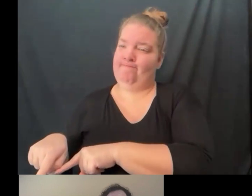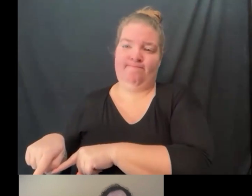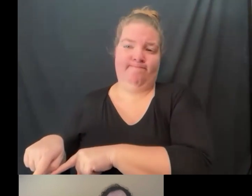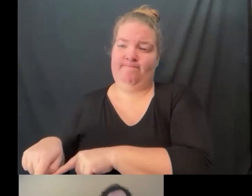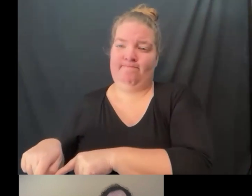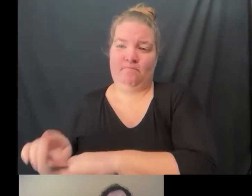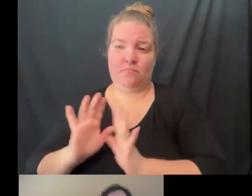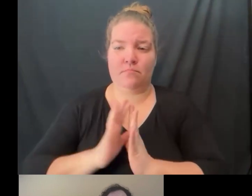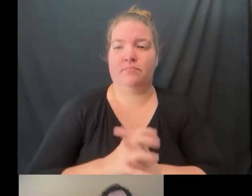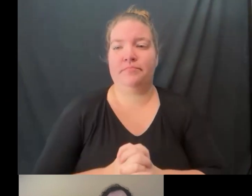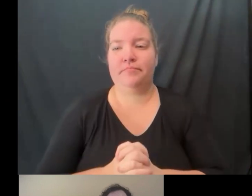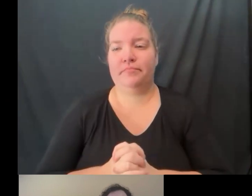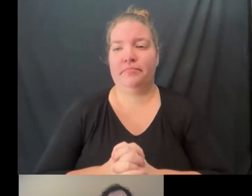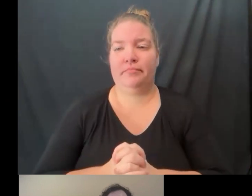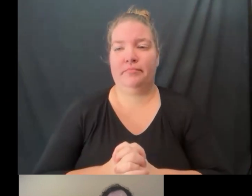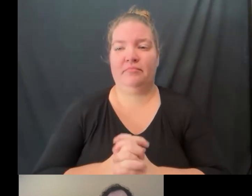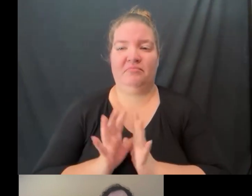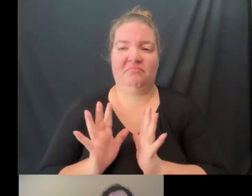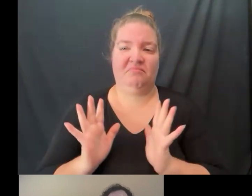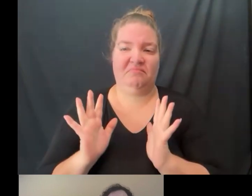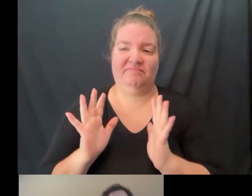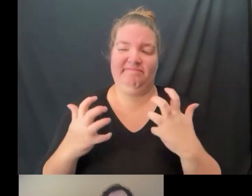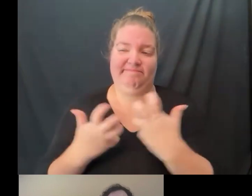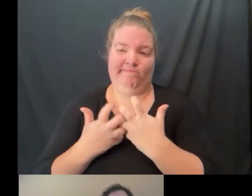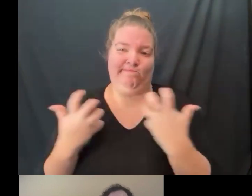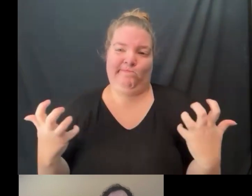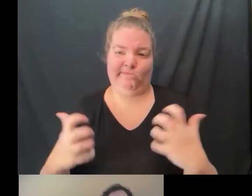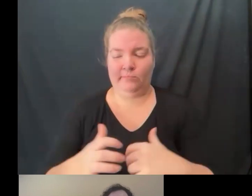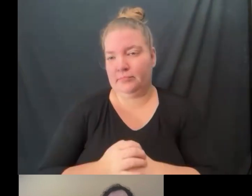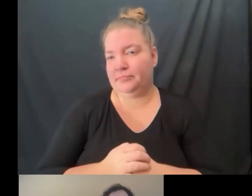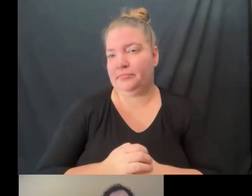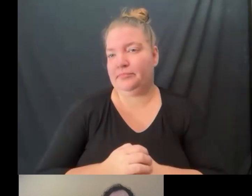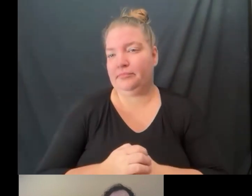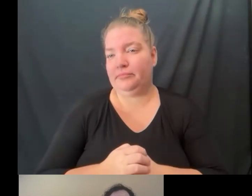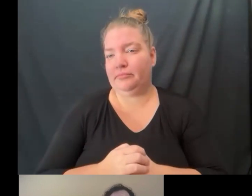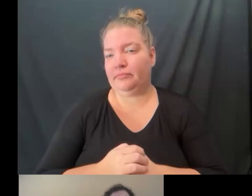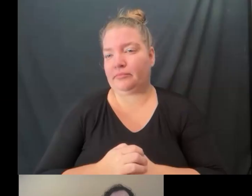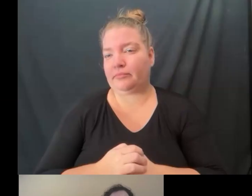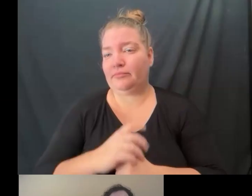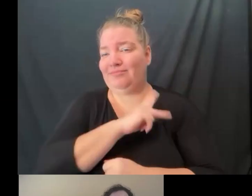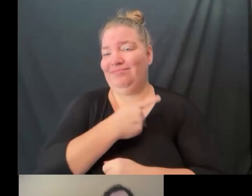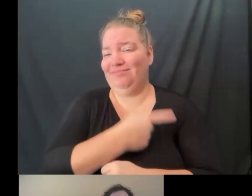And yeah, there's no obligation because I